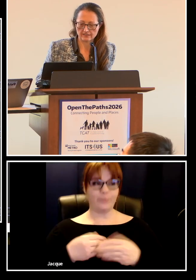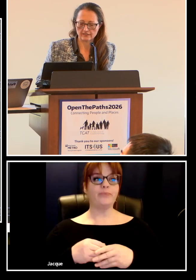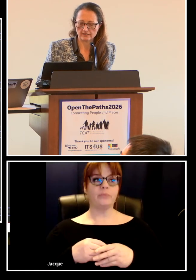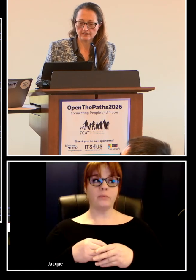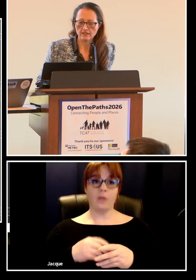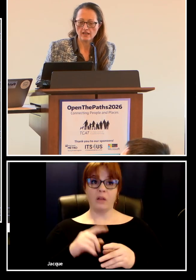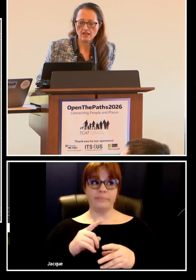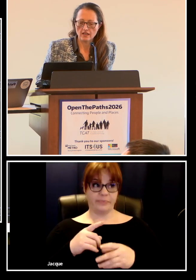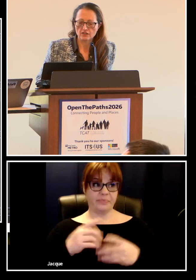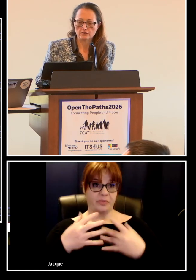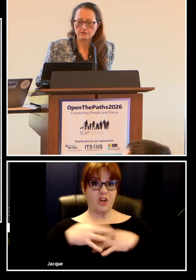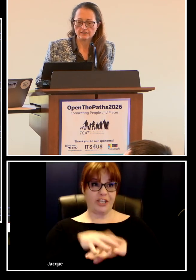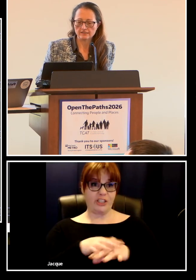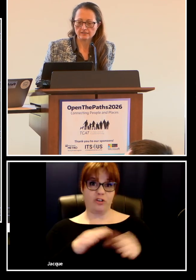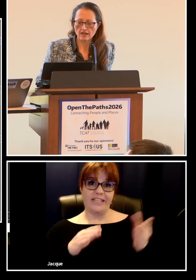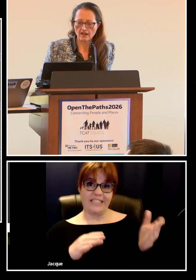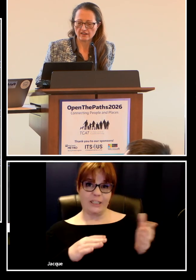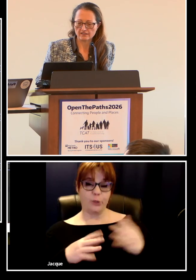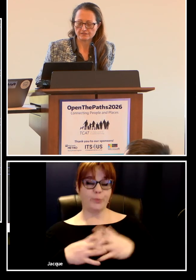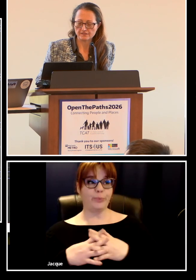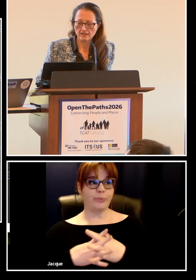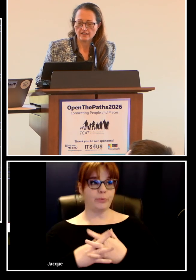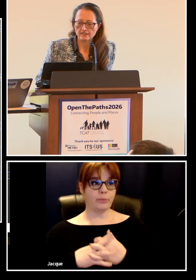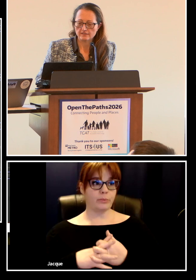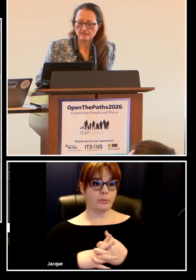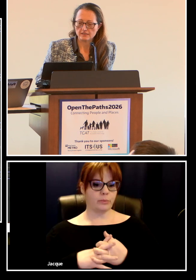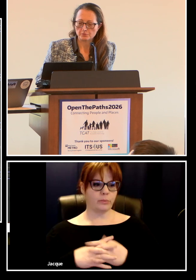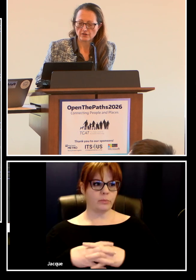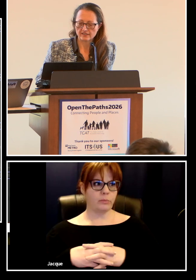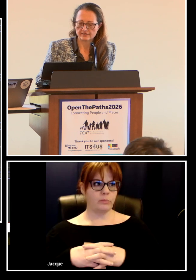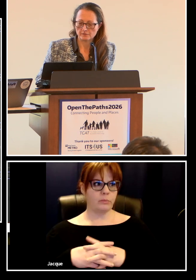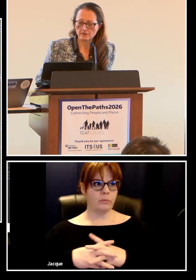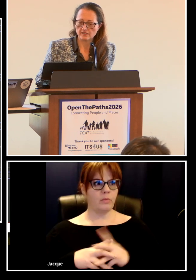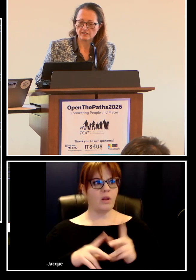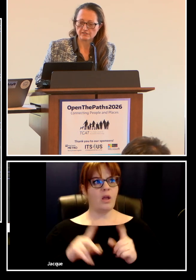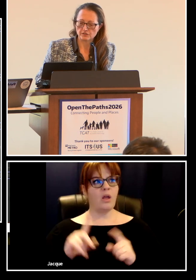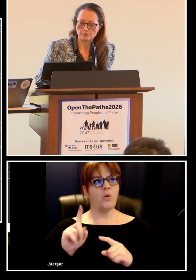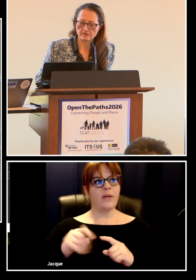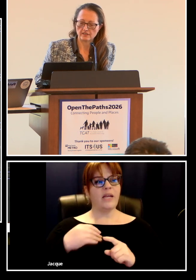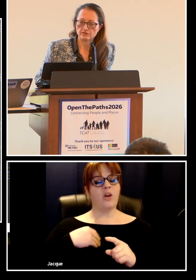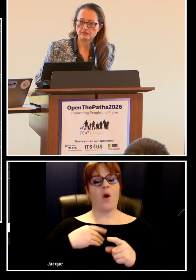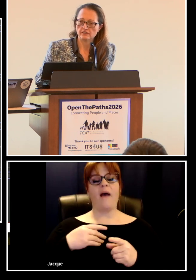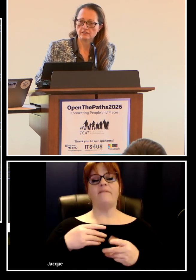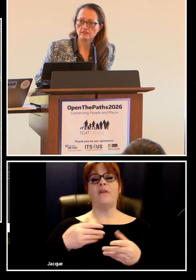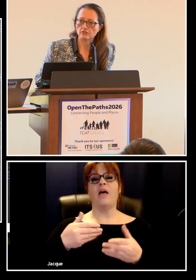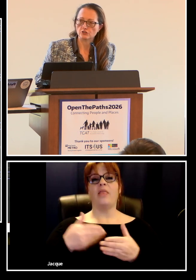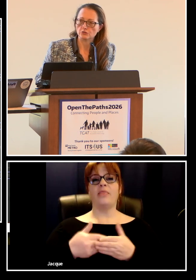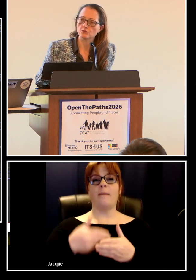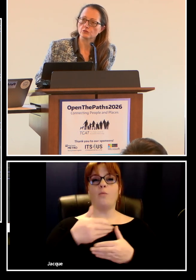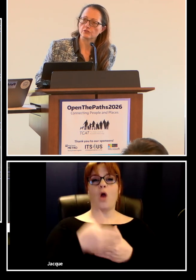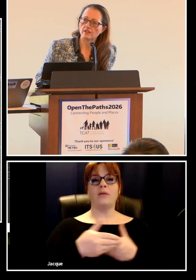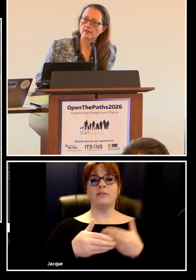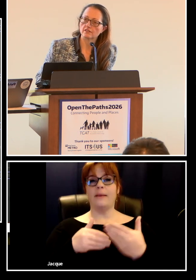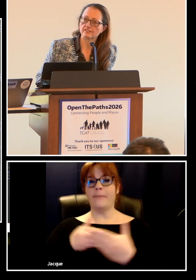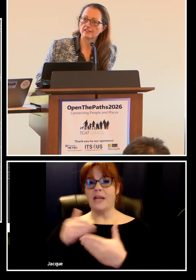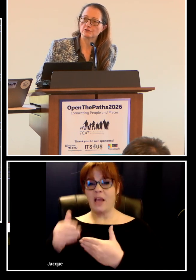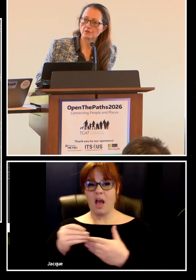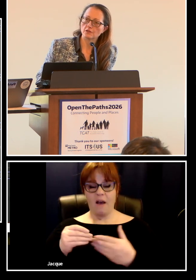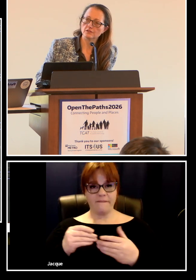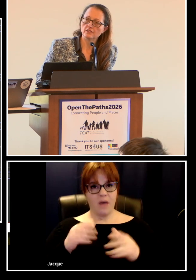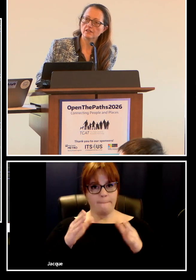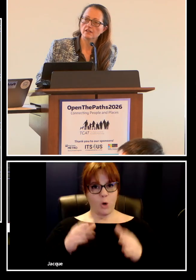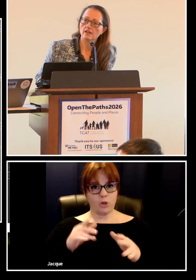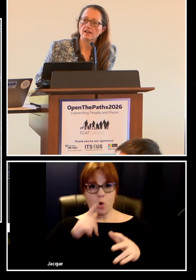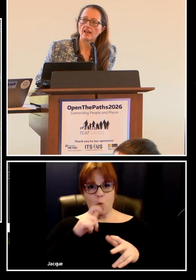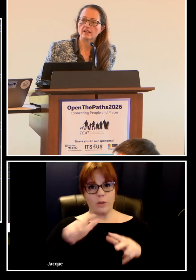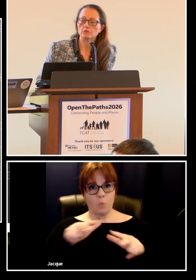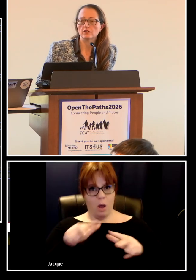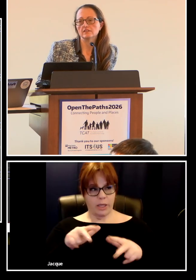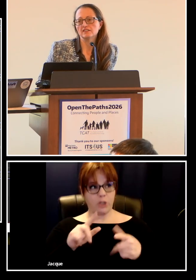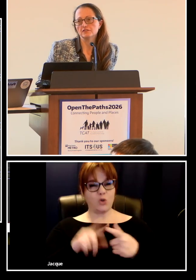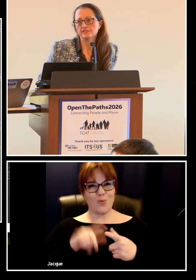in here, we need to have the proximity of the pedestrian to that said road and what level